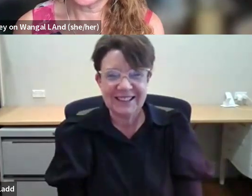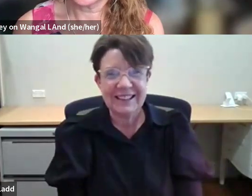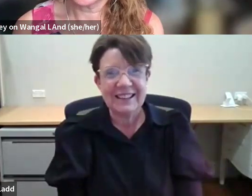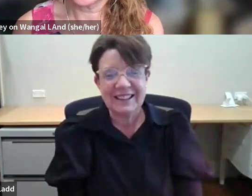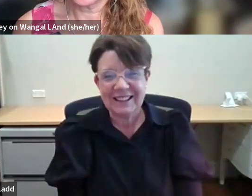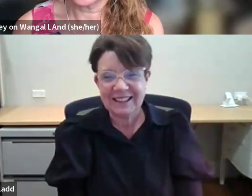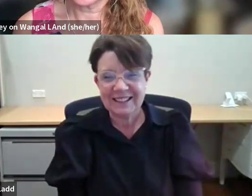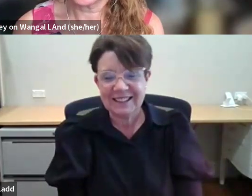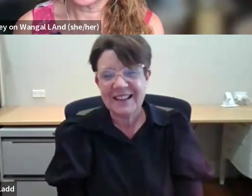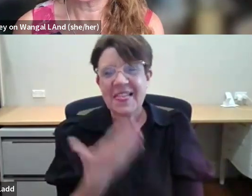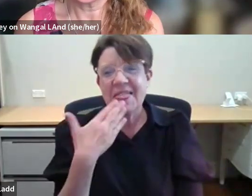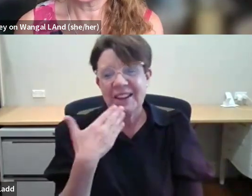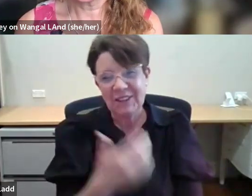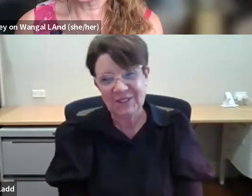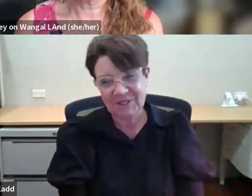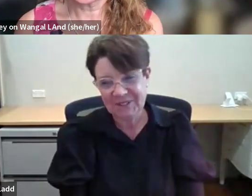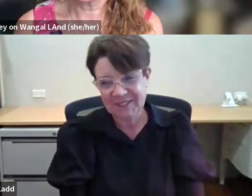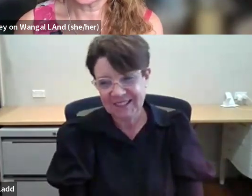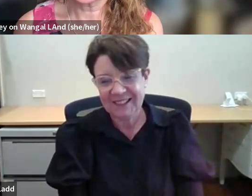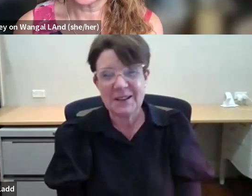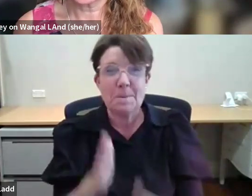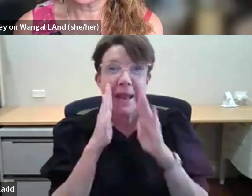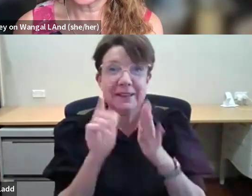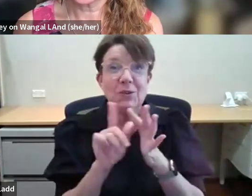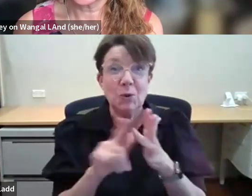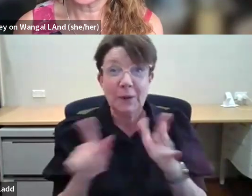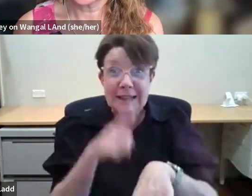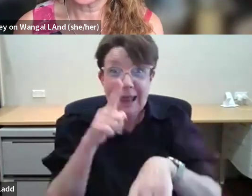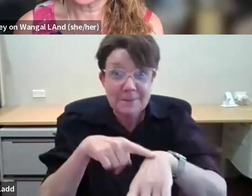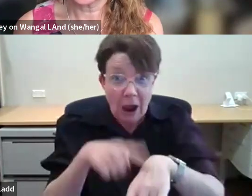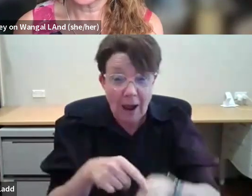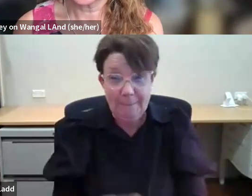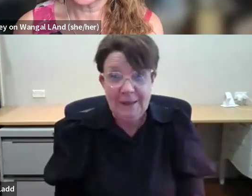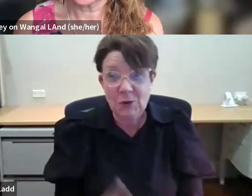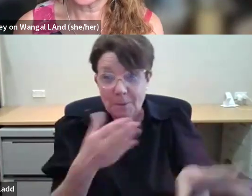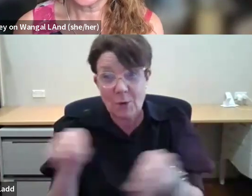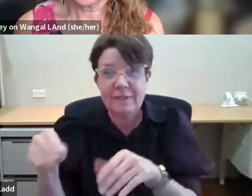things in front of me. >> Had to be move away from seeing this as a